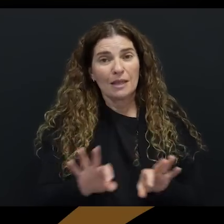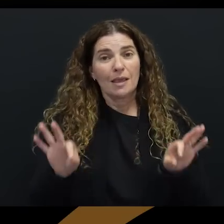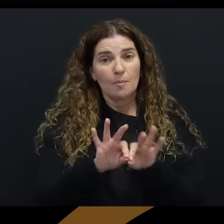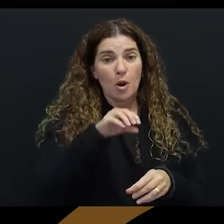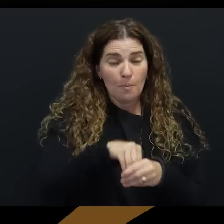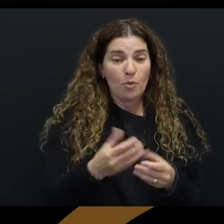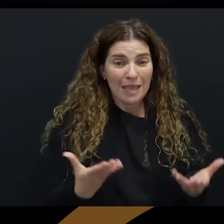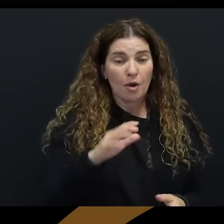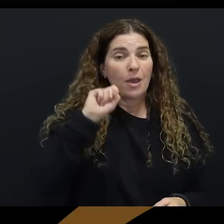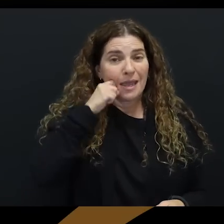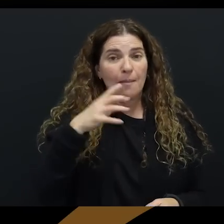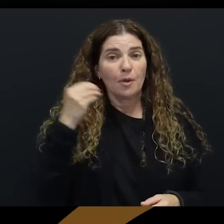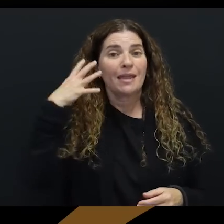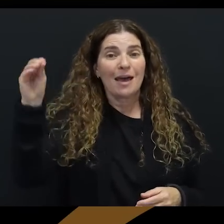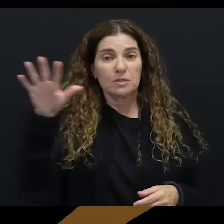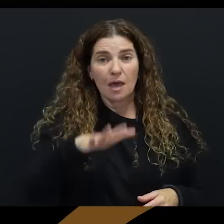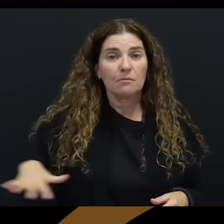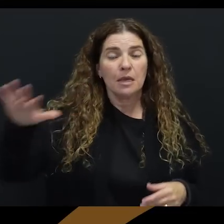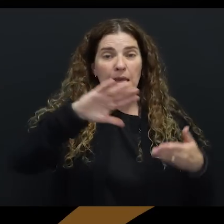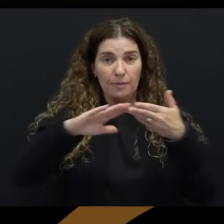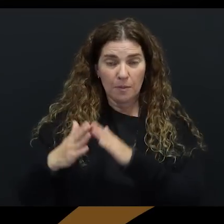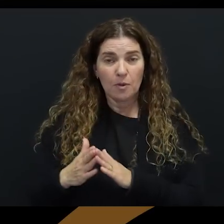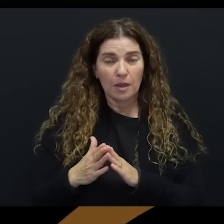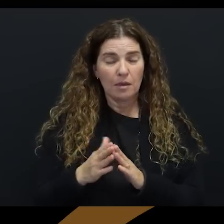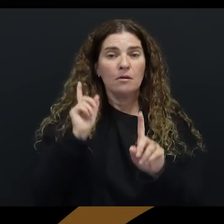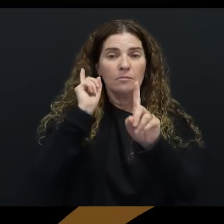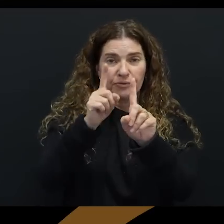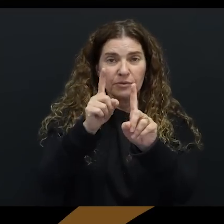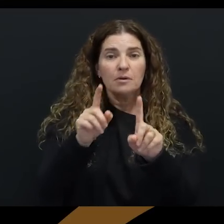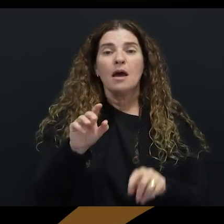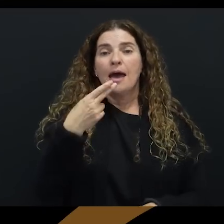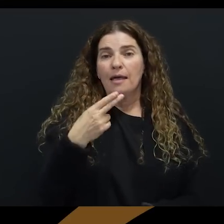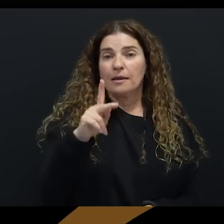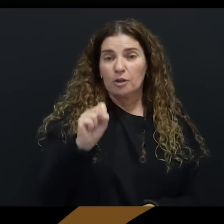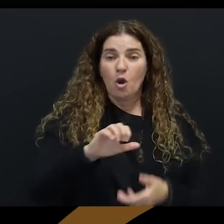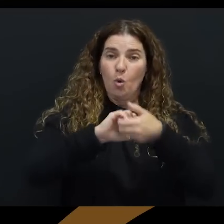And that's why we collaborate with organizations such as Helen Keller Services. To incorporate feedback on the impact